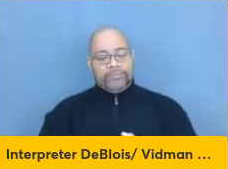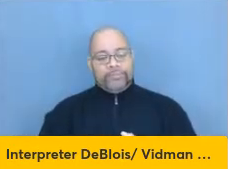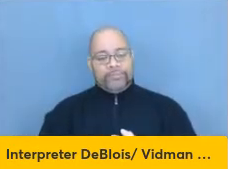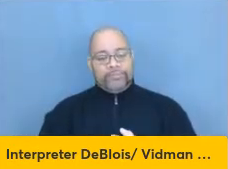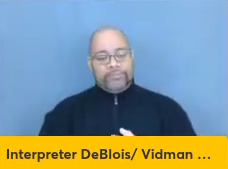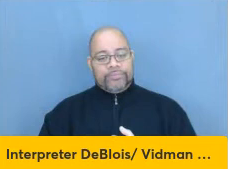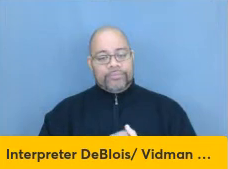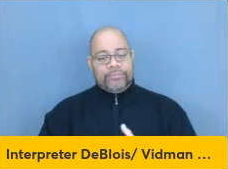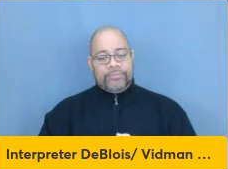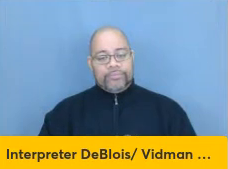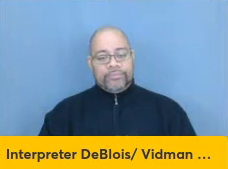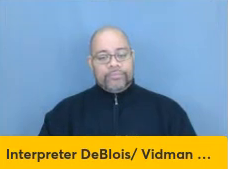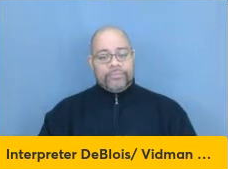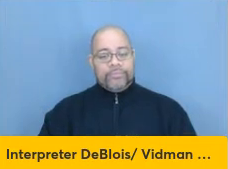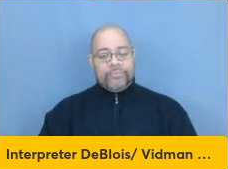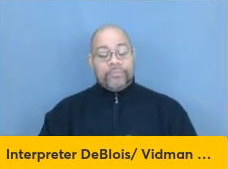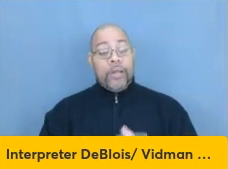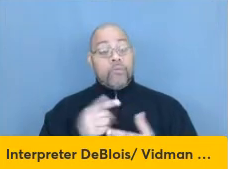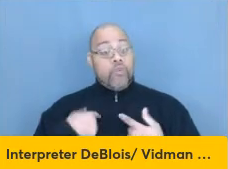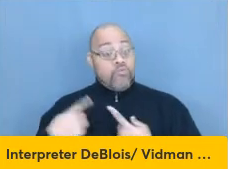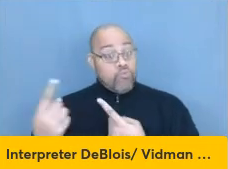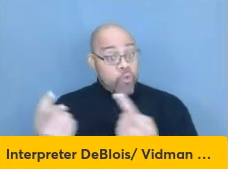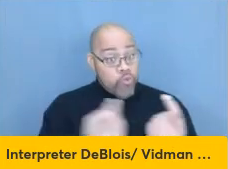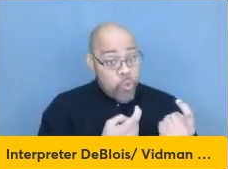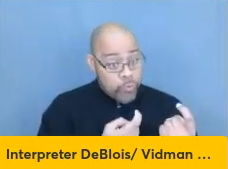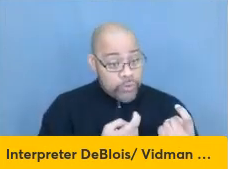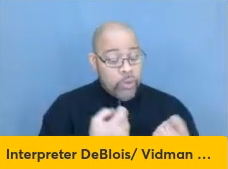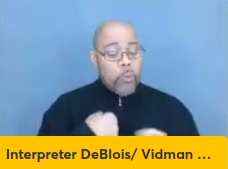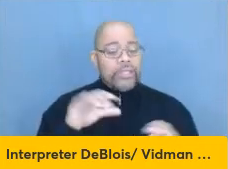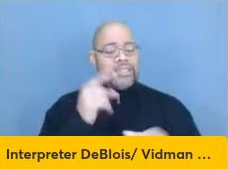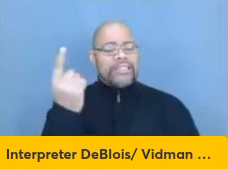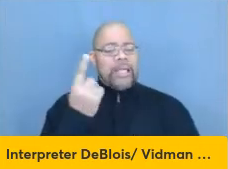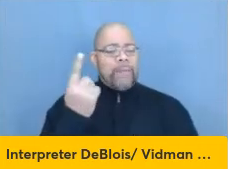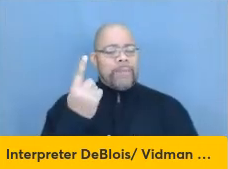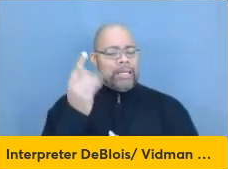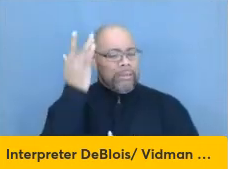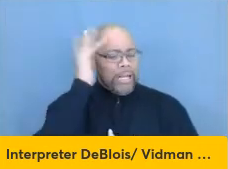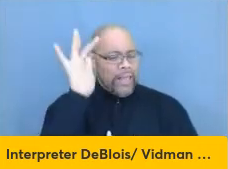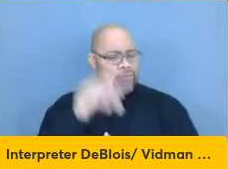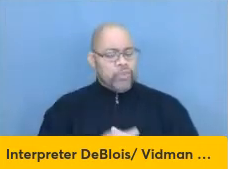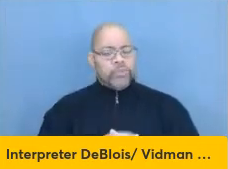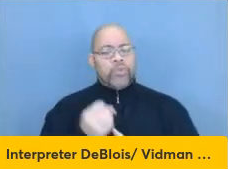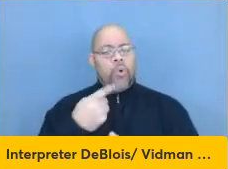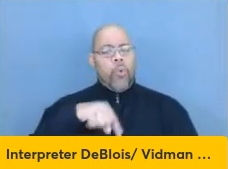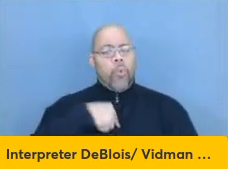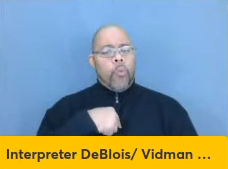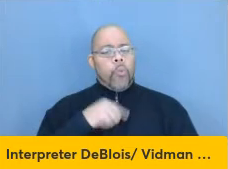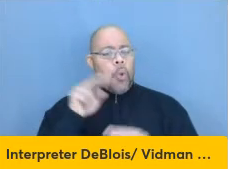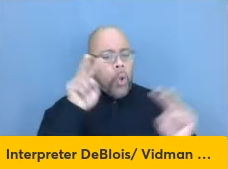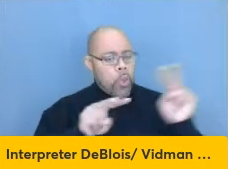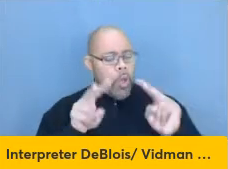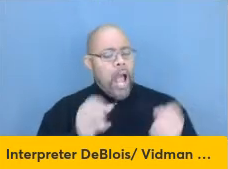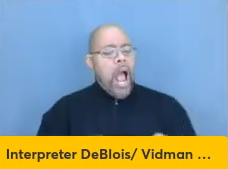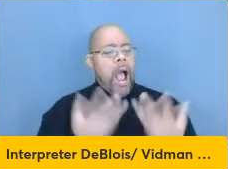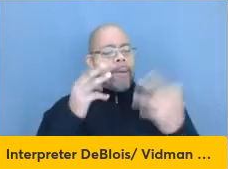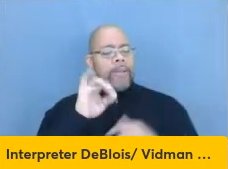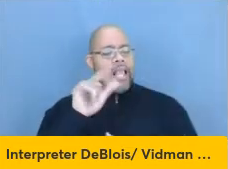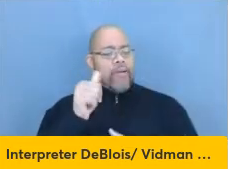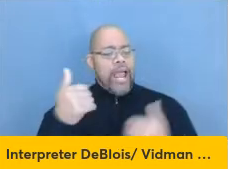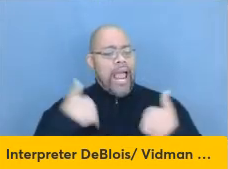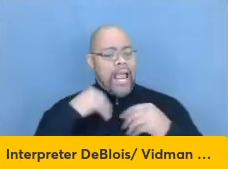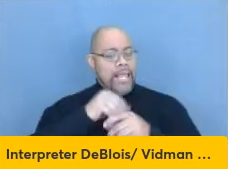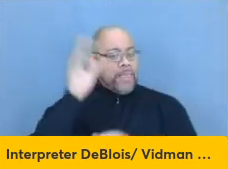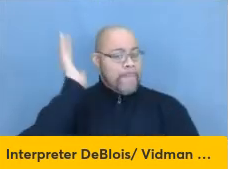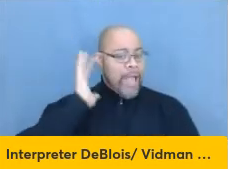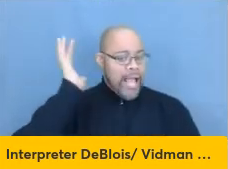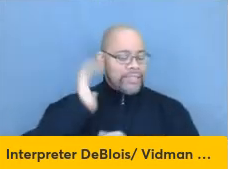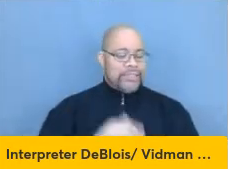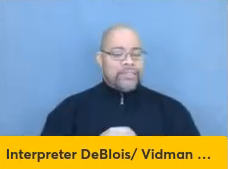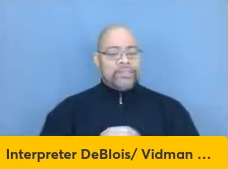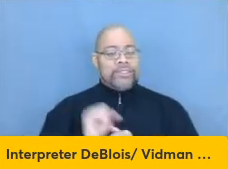But to recruit them, we did something clever. So we looked at how much malaria they'd had in the past. So if you've never had